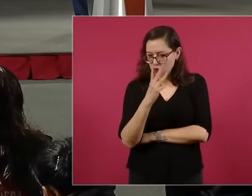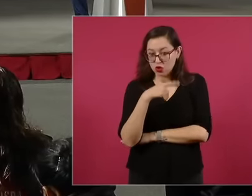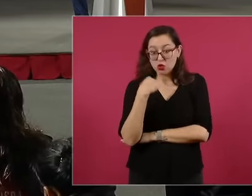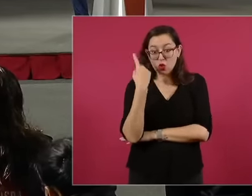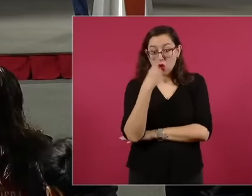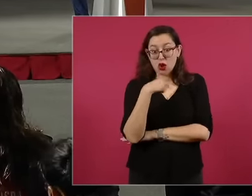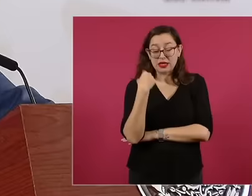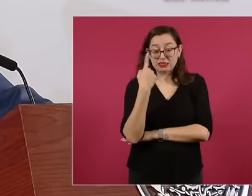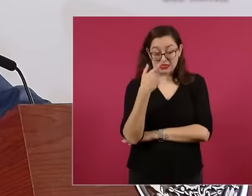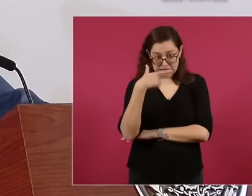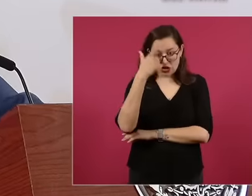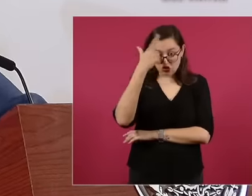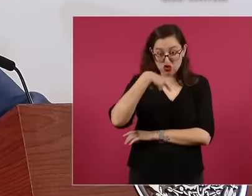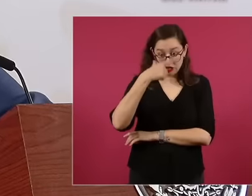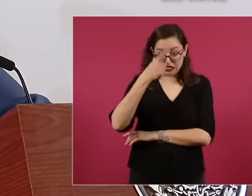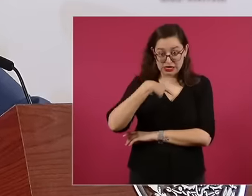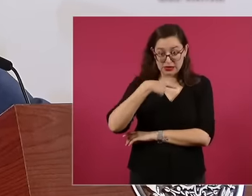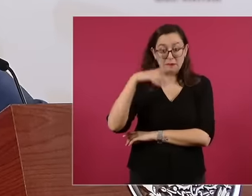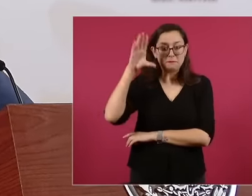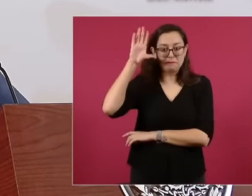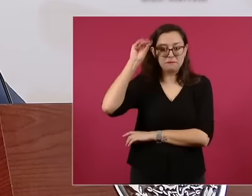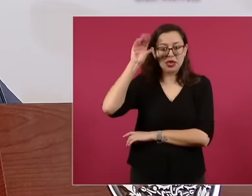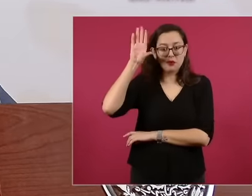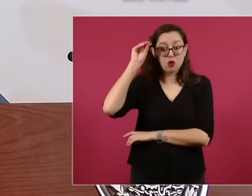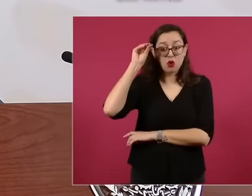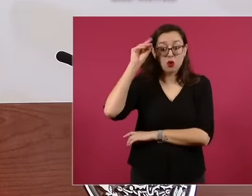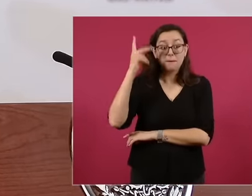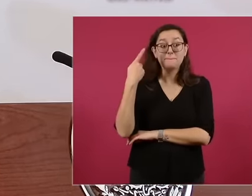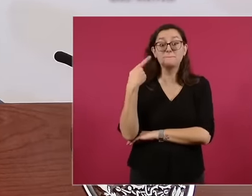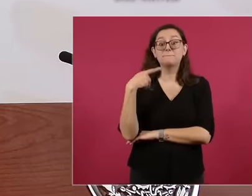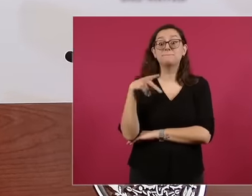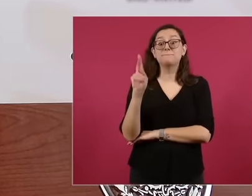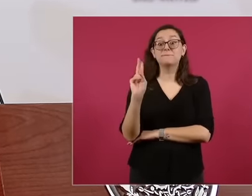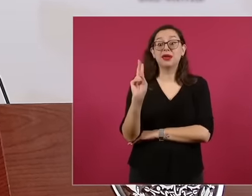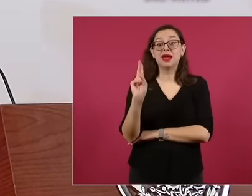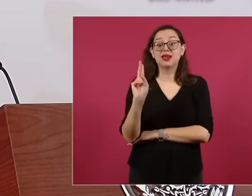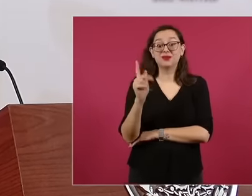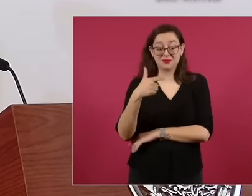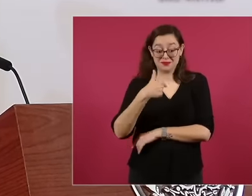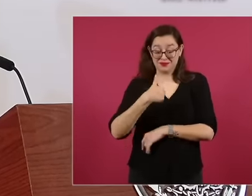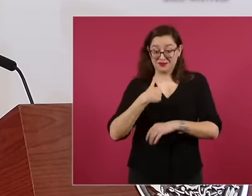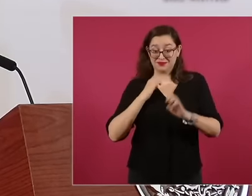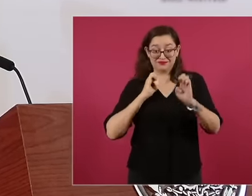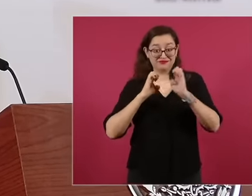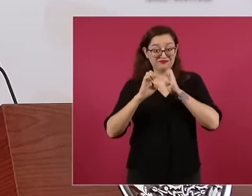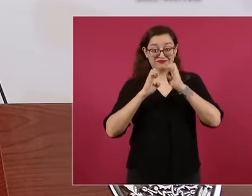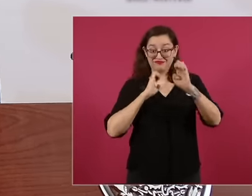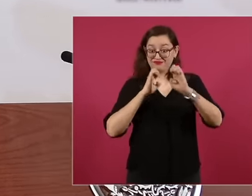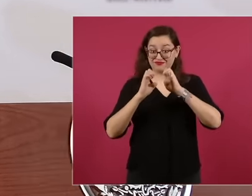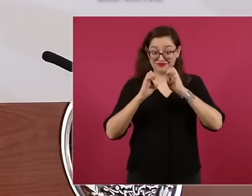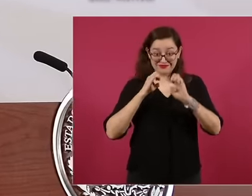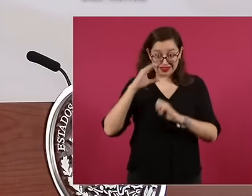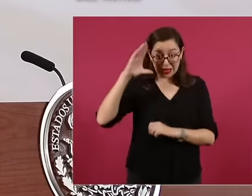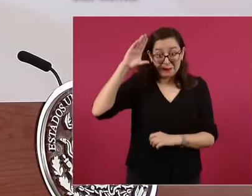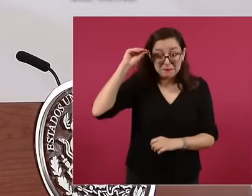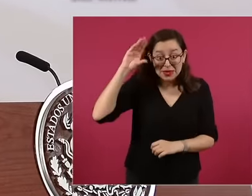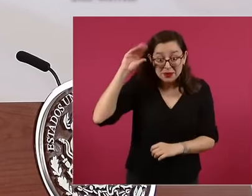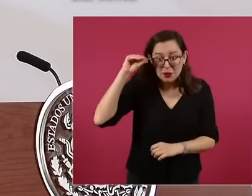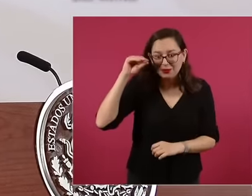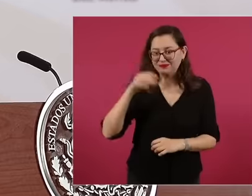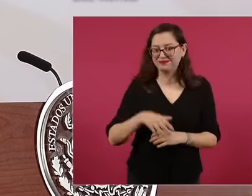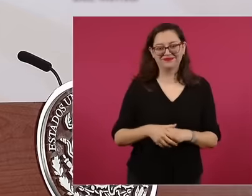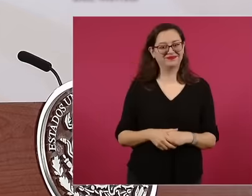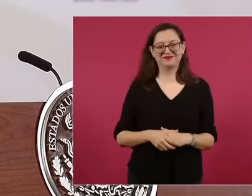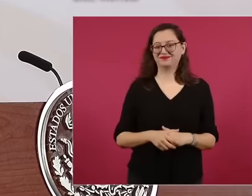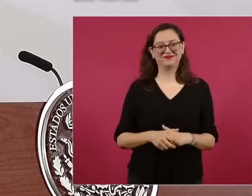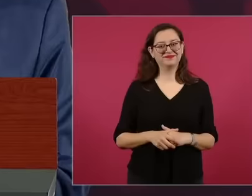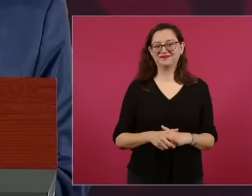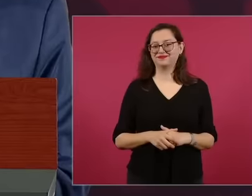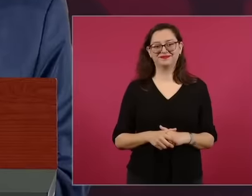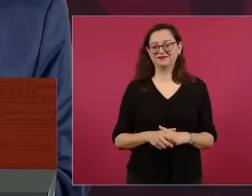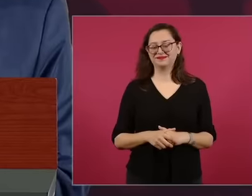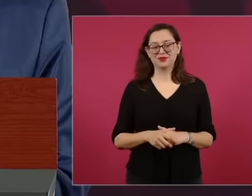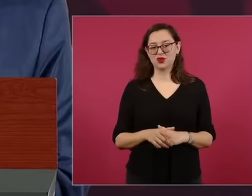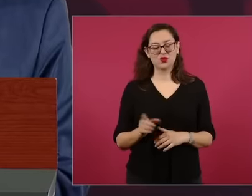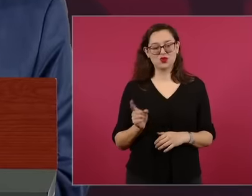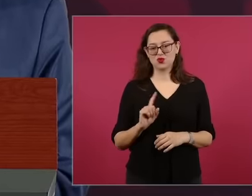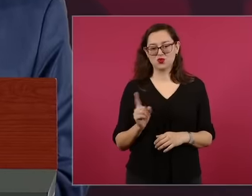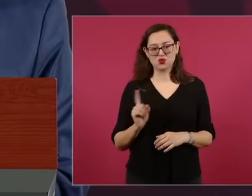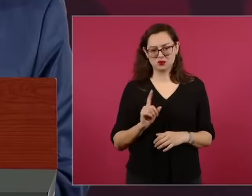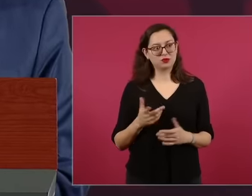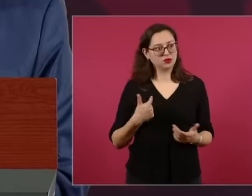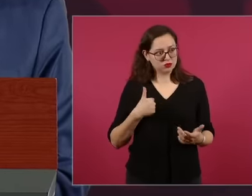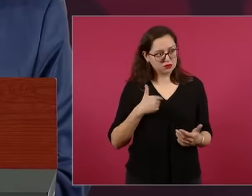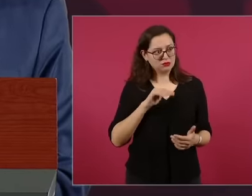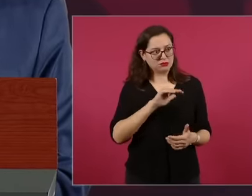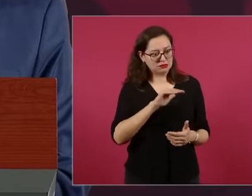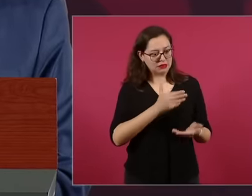interview with me but In any case, even when there was already a relationship with Emilio, Dad